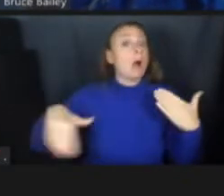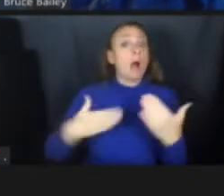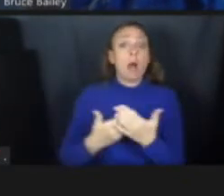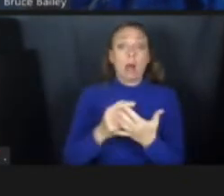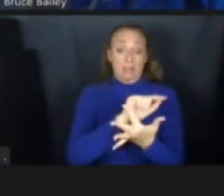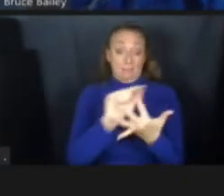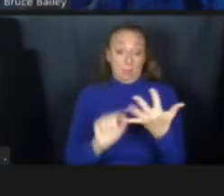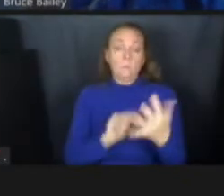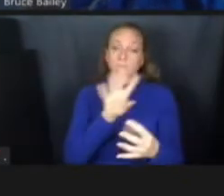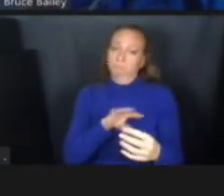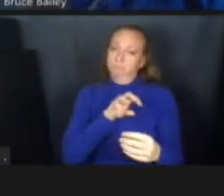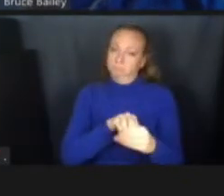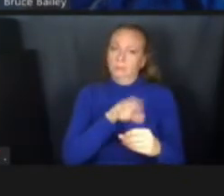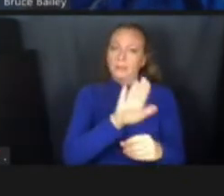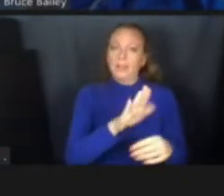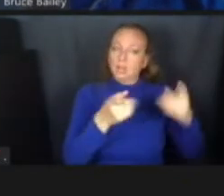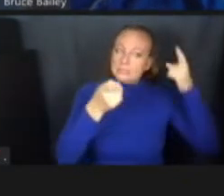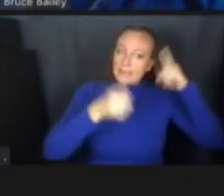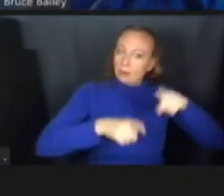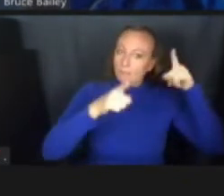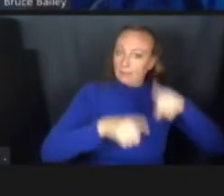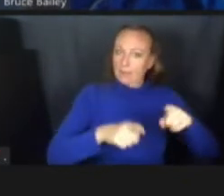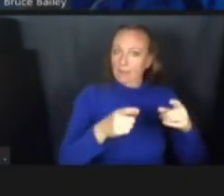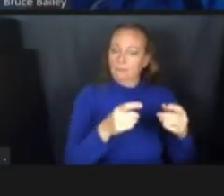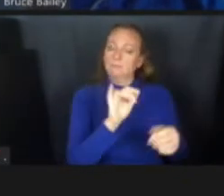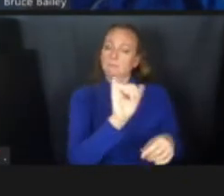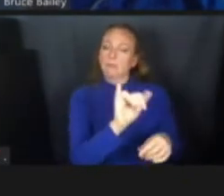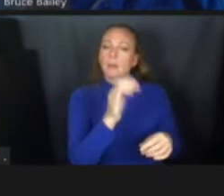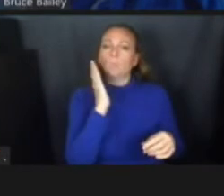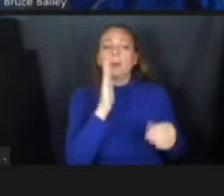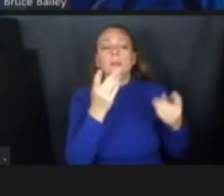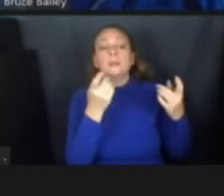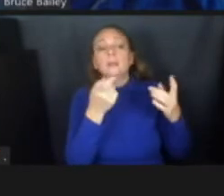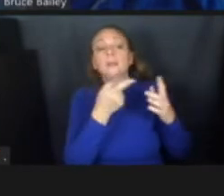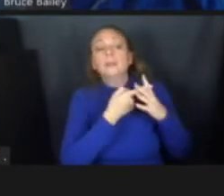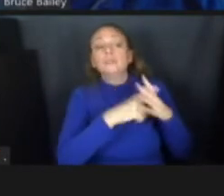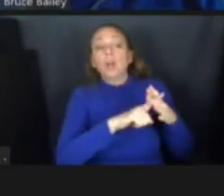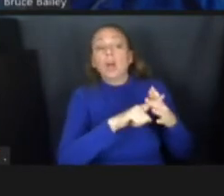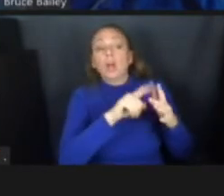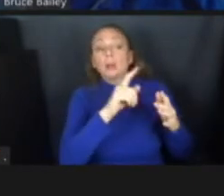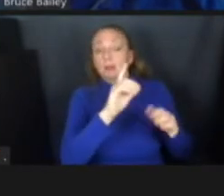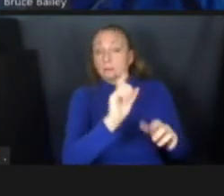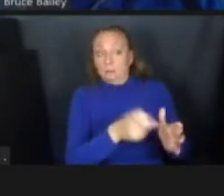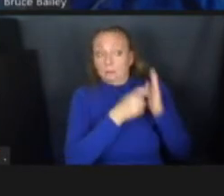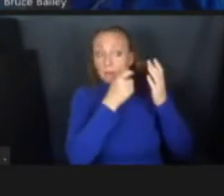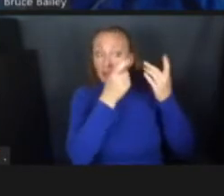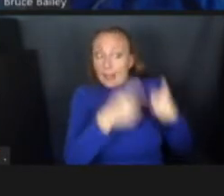and it will take place, it will become effective in 2021. Next slide please.